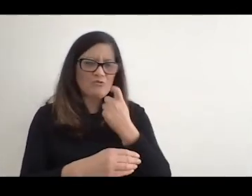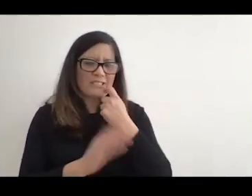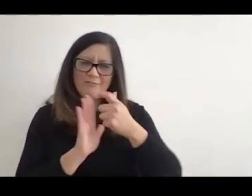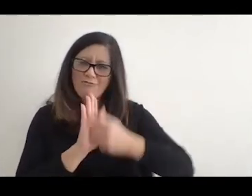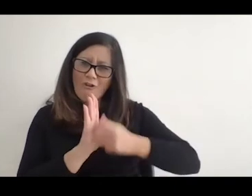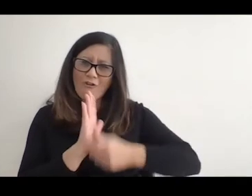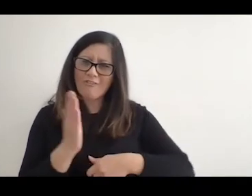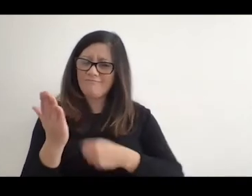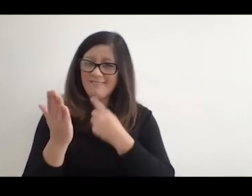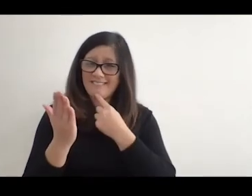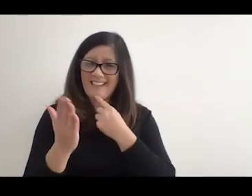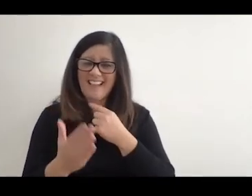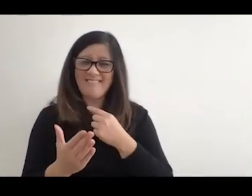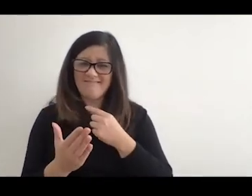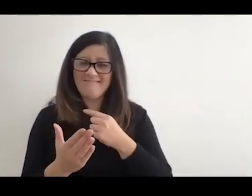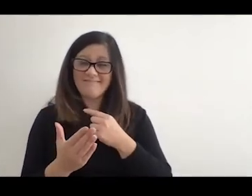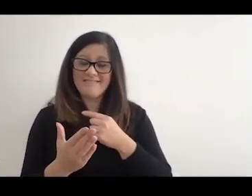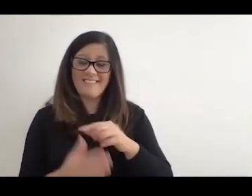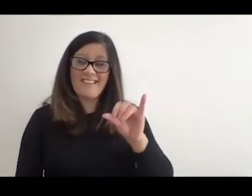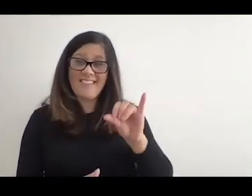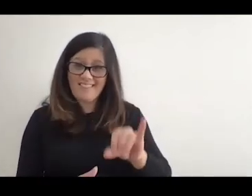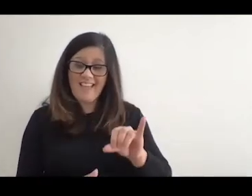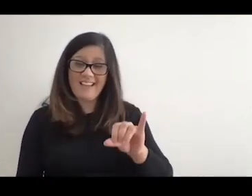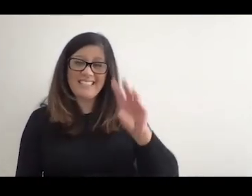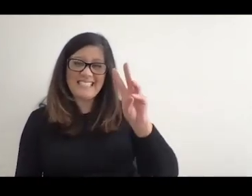it's a 6 billion dollar industry estimated,